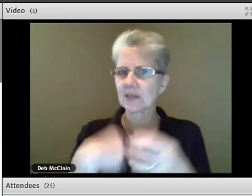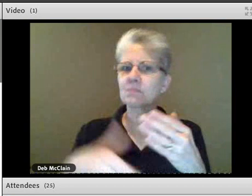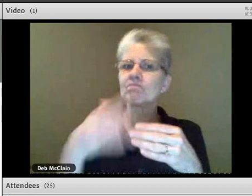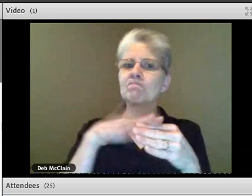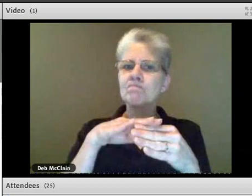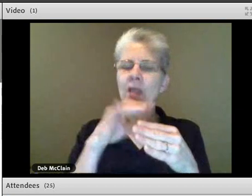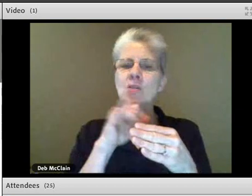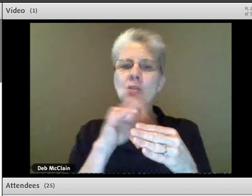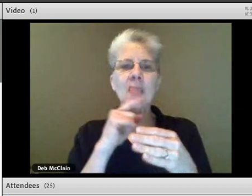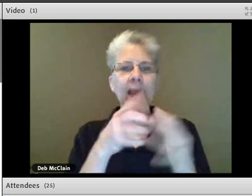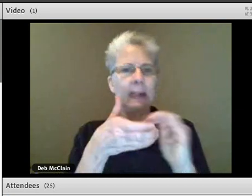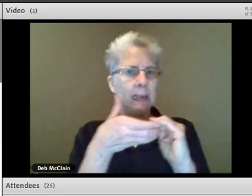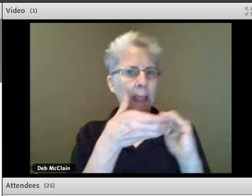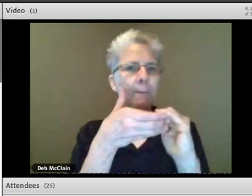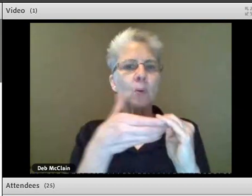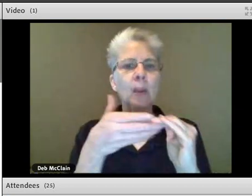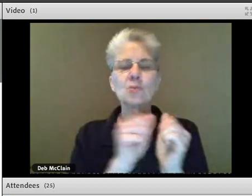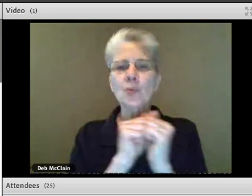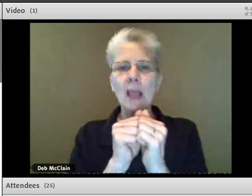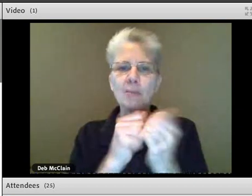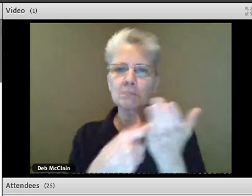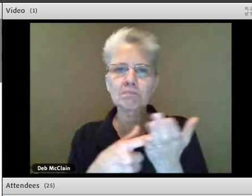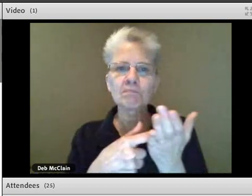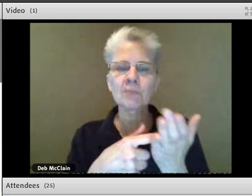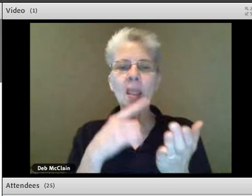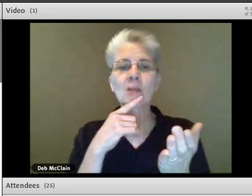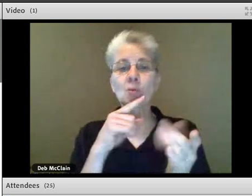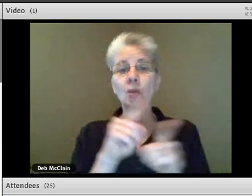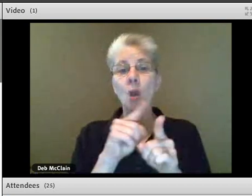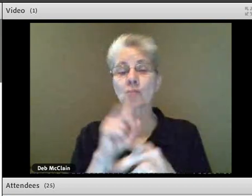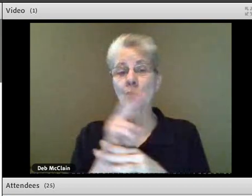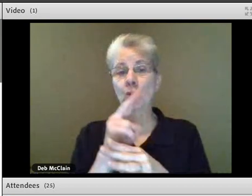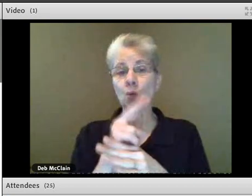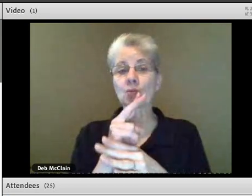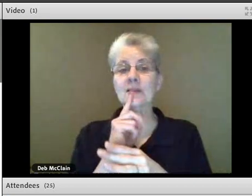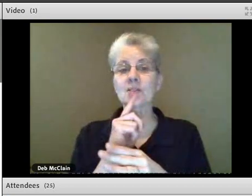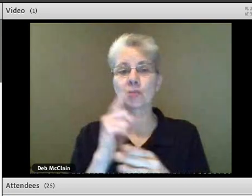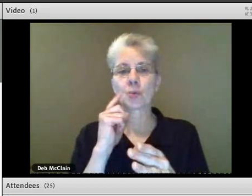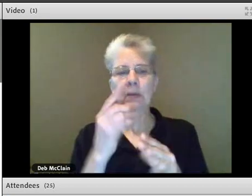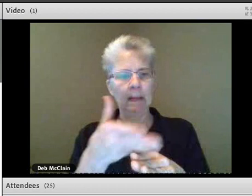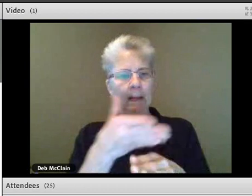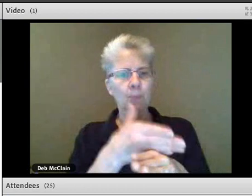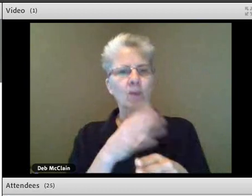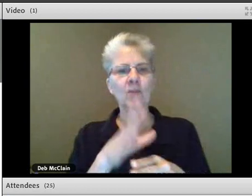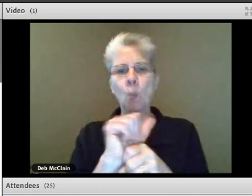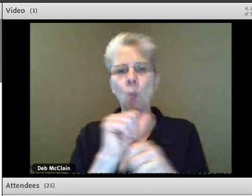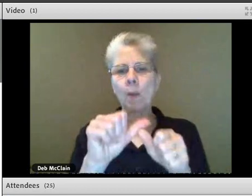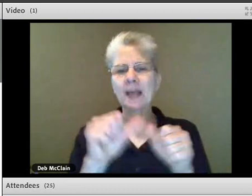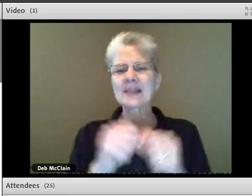They can collaborate together on it, and you can use it to gamify your workplace. How many modules can you complete in a month?